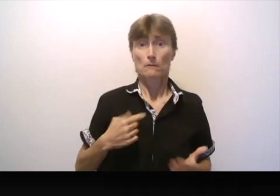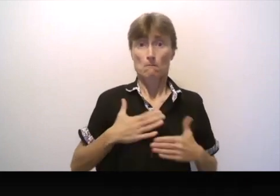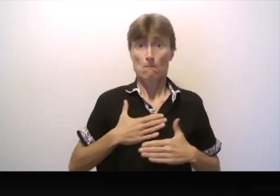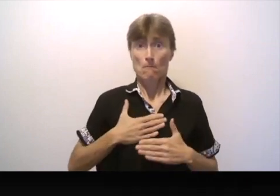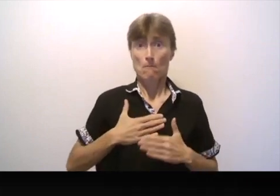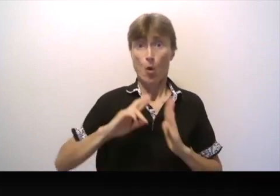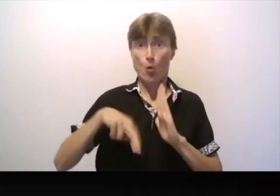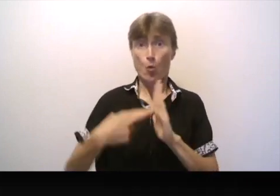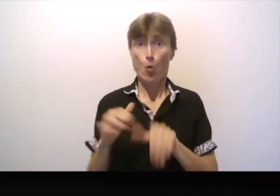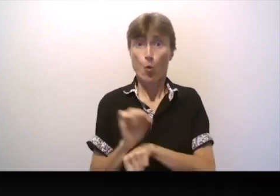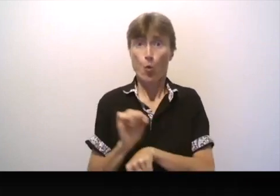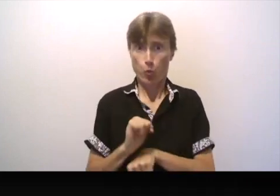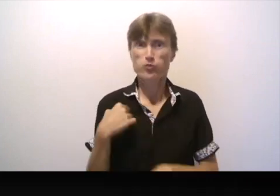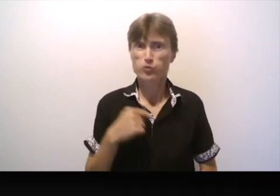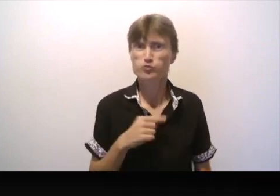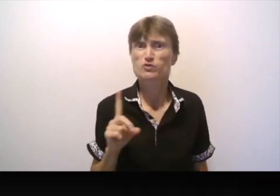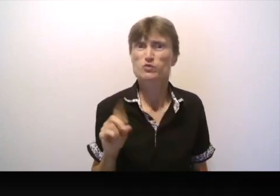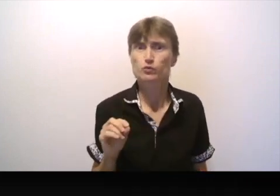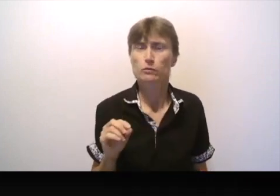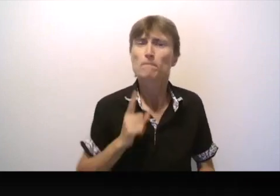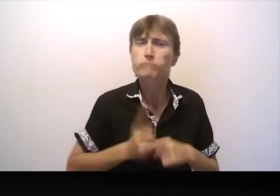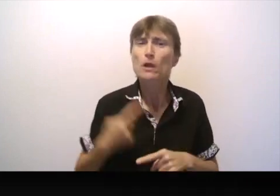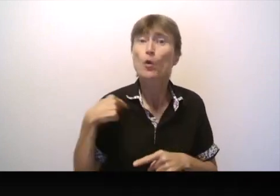we we do the evaluation on our 2019 program